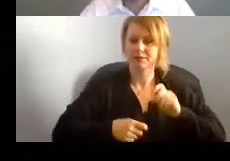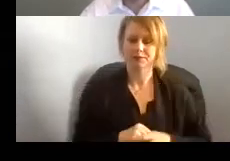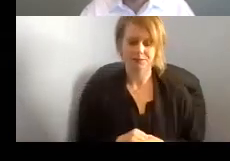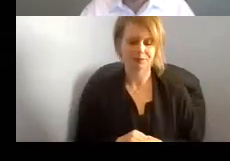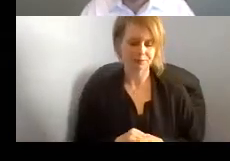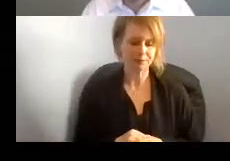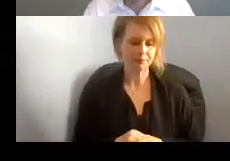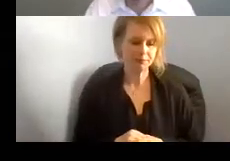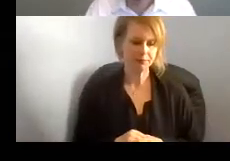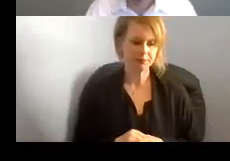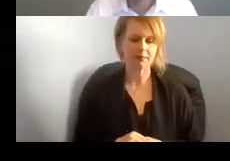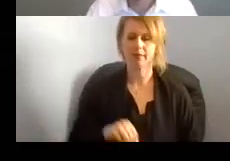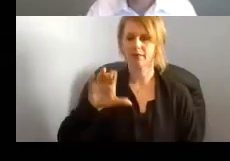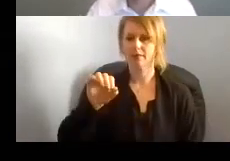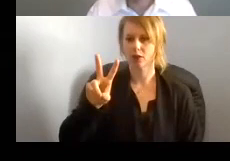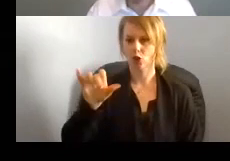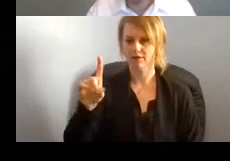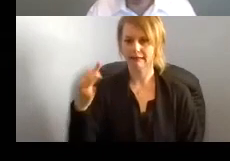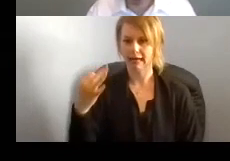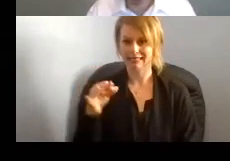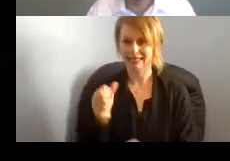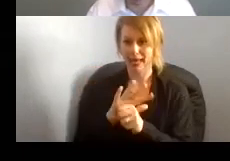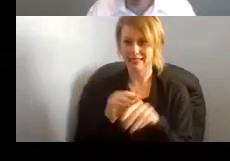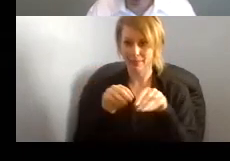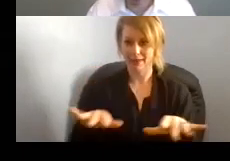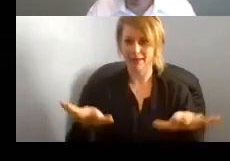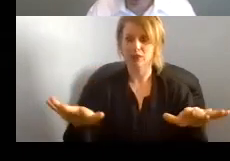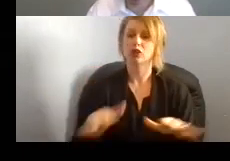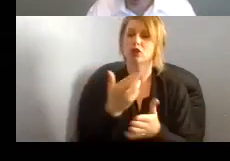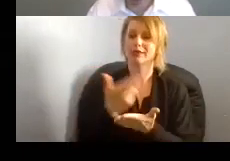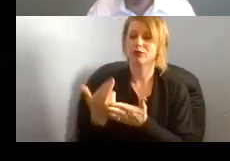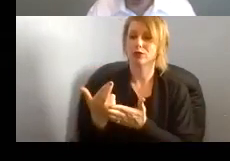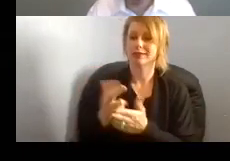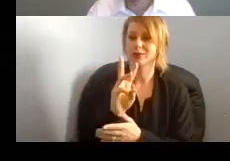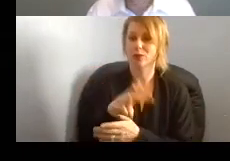The COVID-19 Pandemic Resources web page on the coalition website